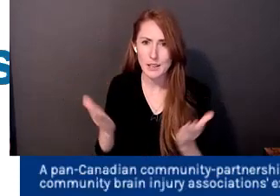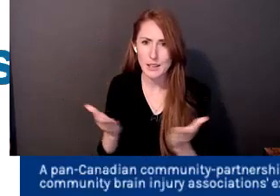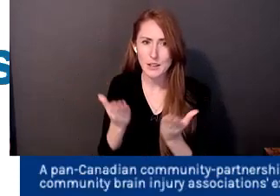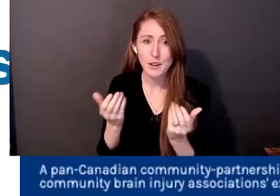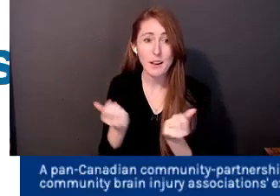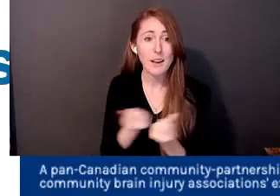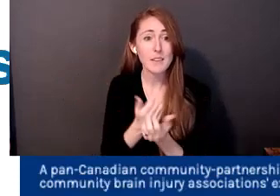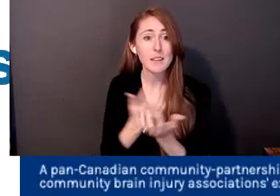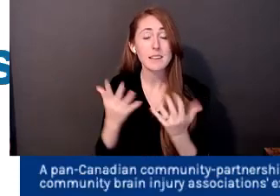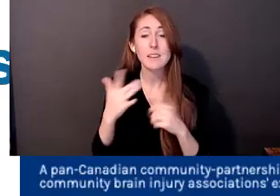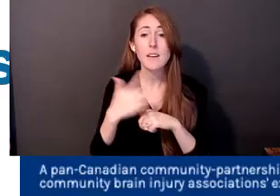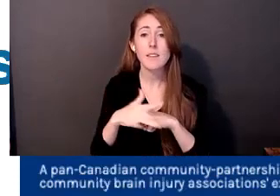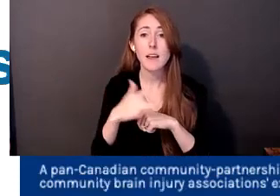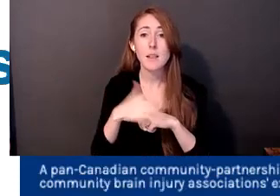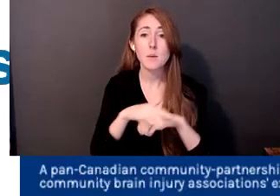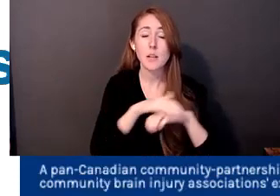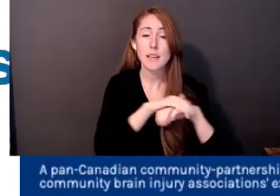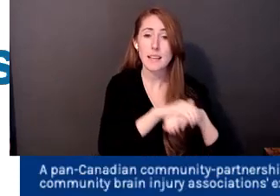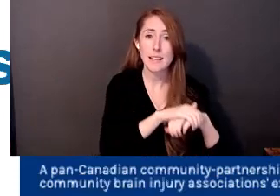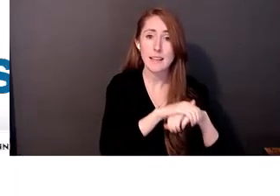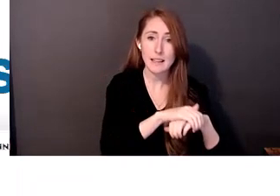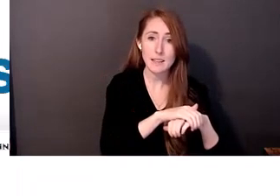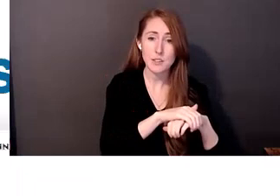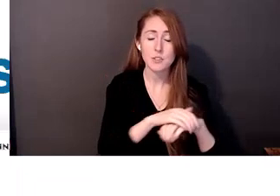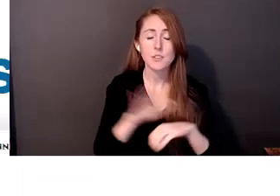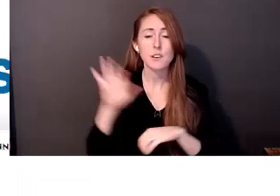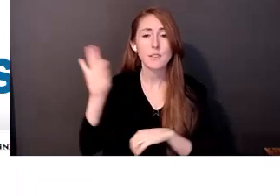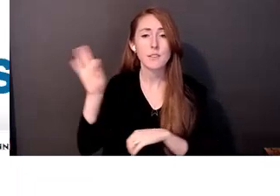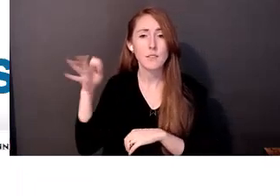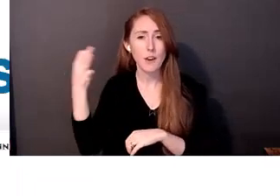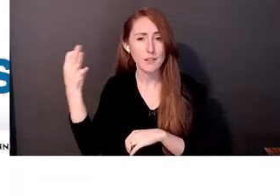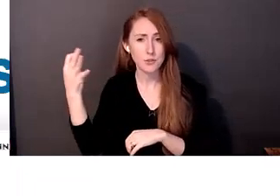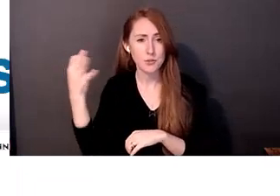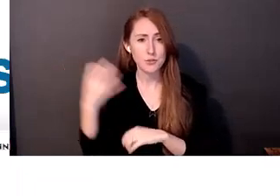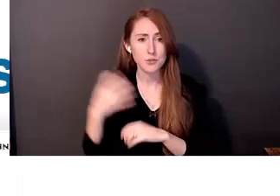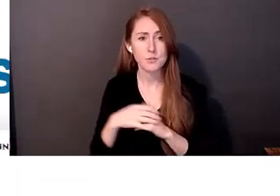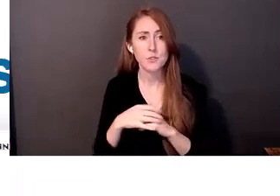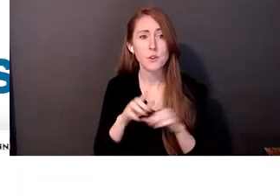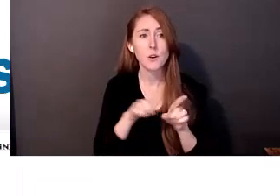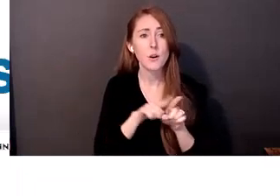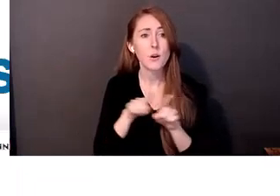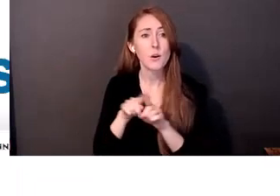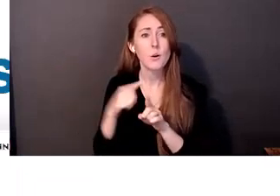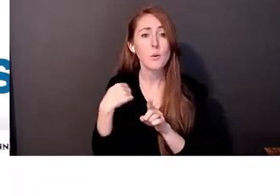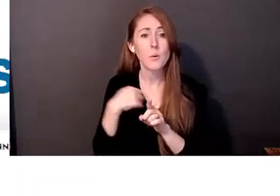and French. We also published the results of our project